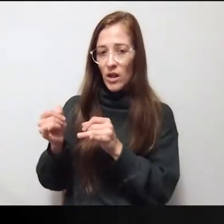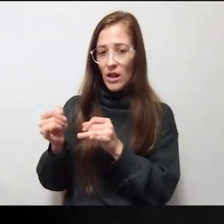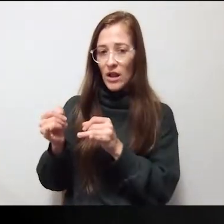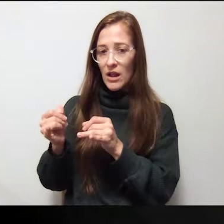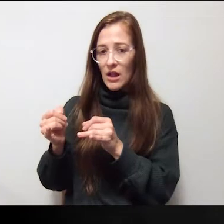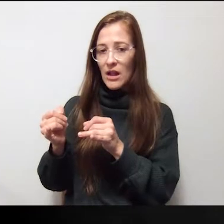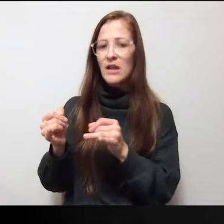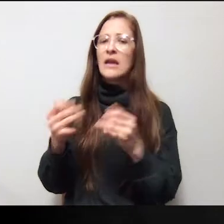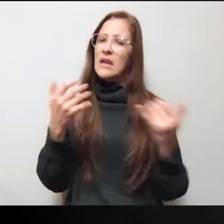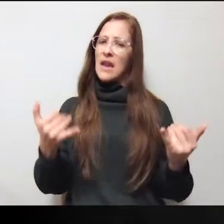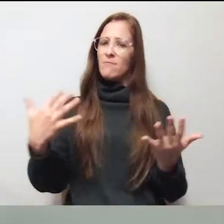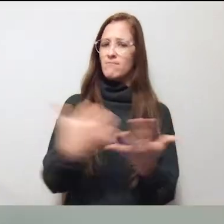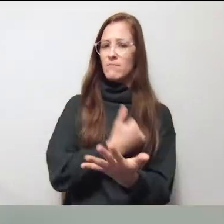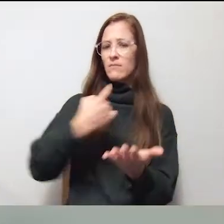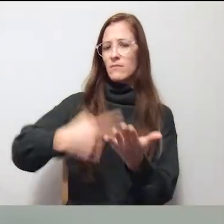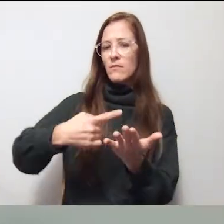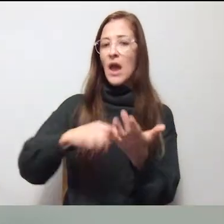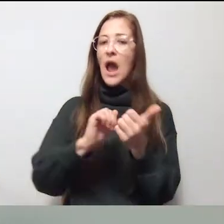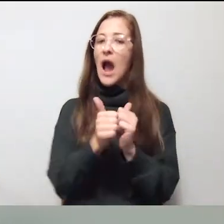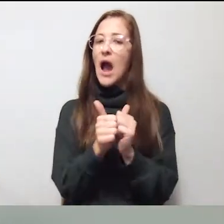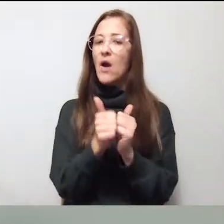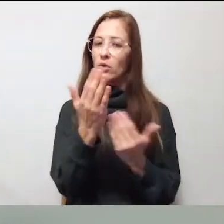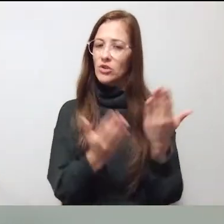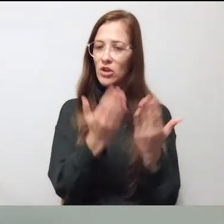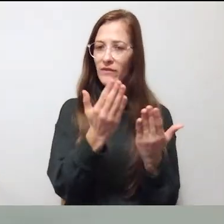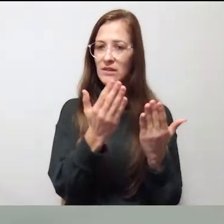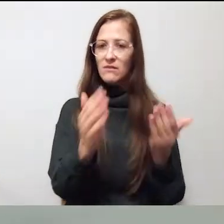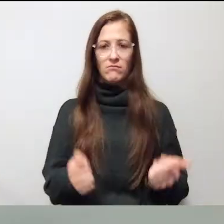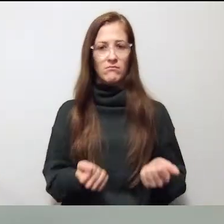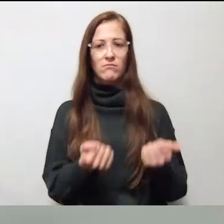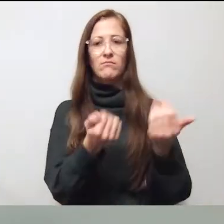Let's talk about how it is that services are being provided